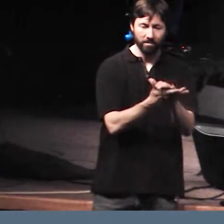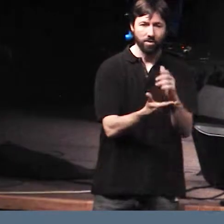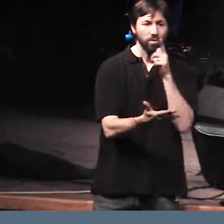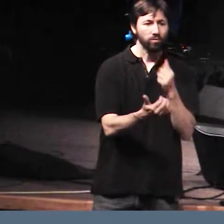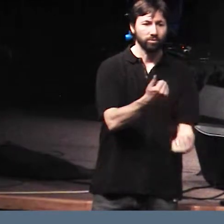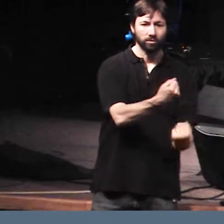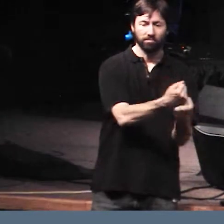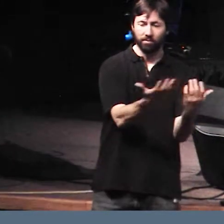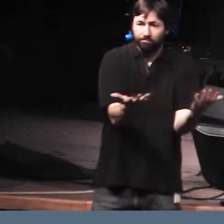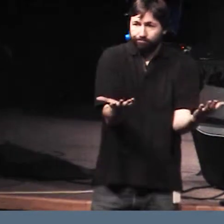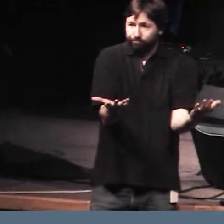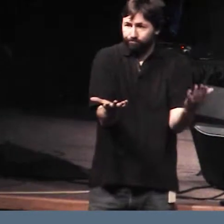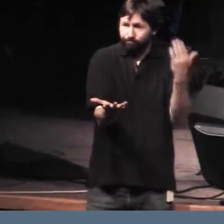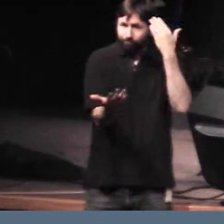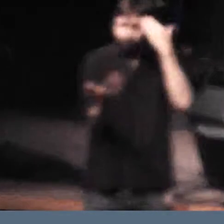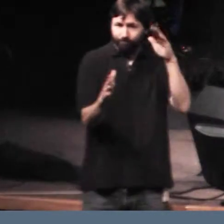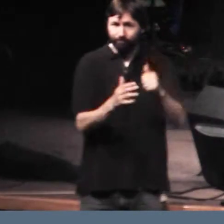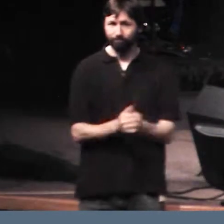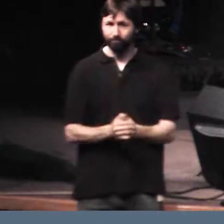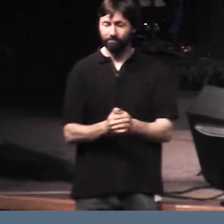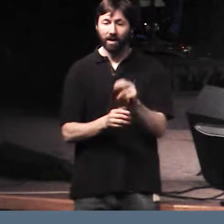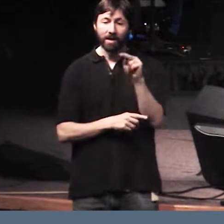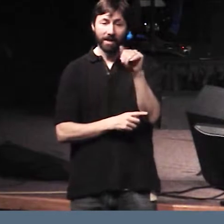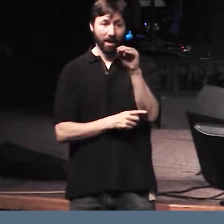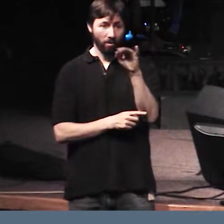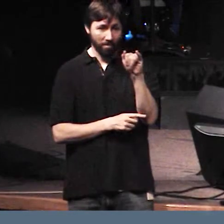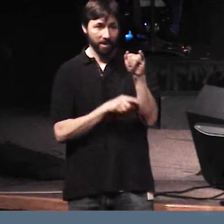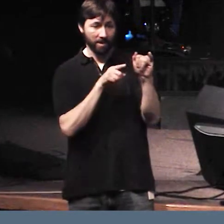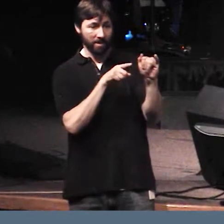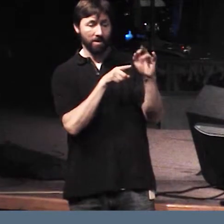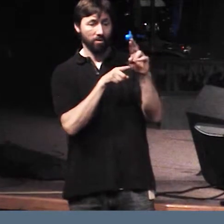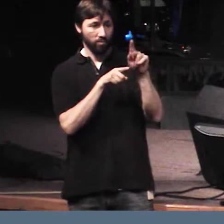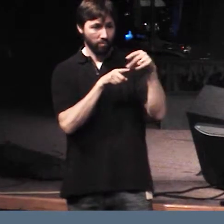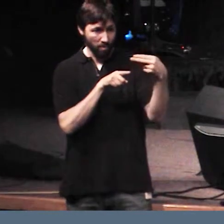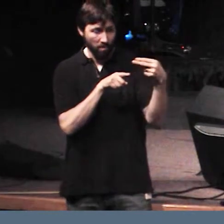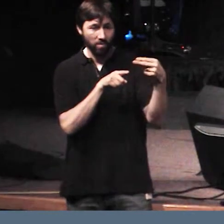and and so We get Naomi and Ruth